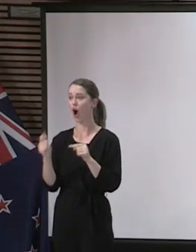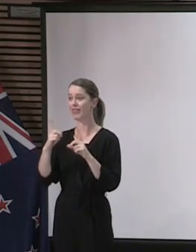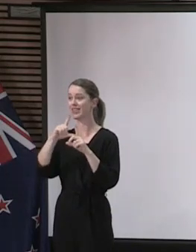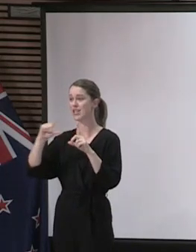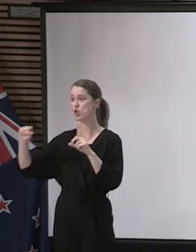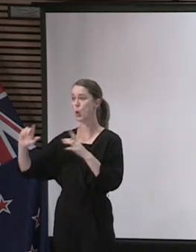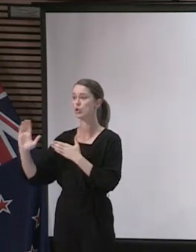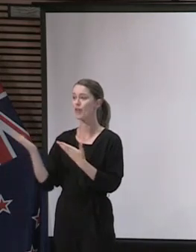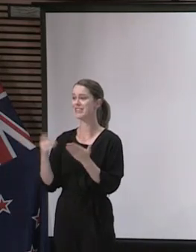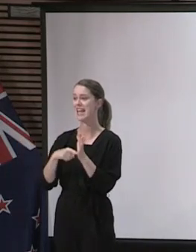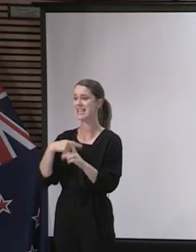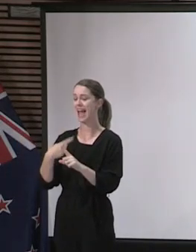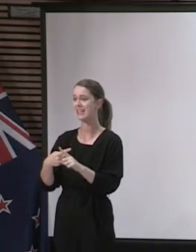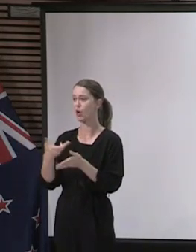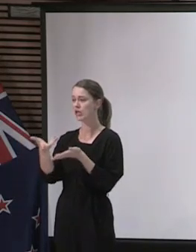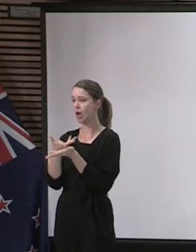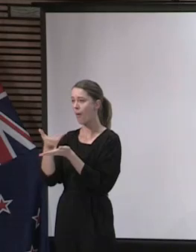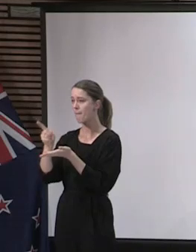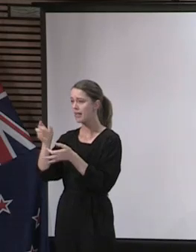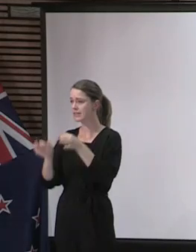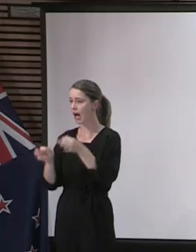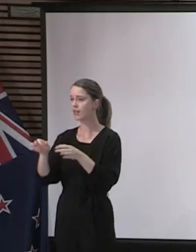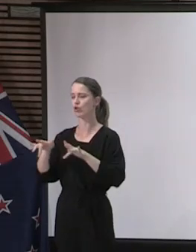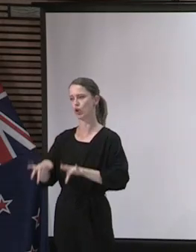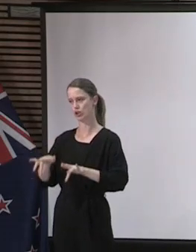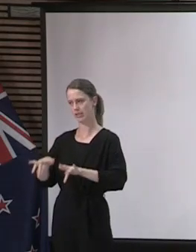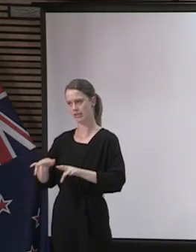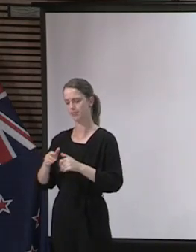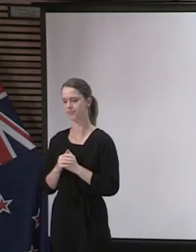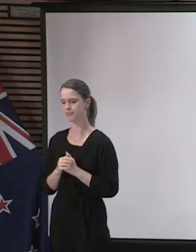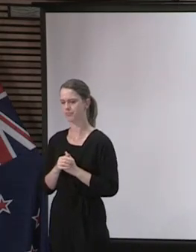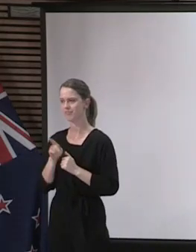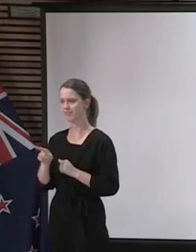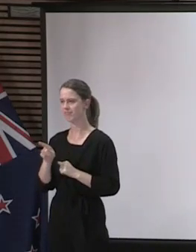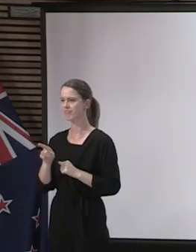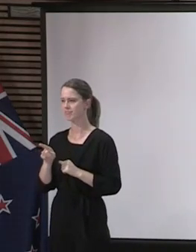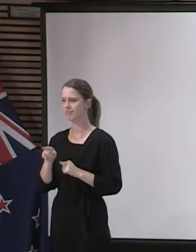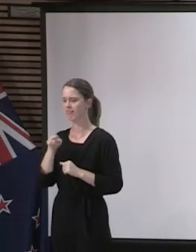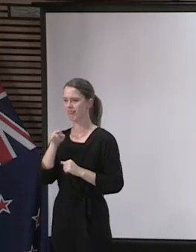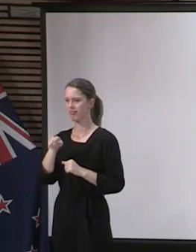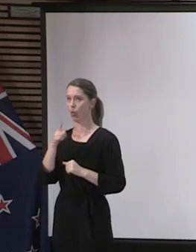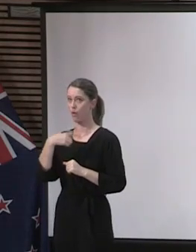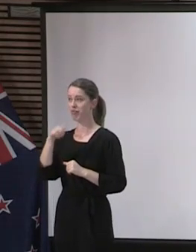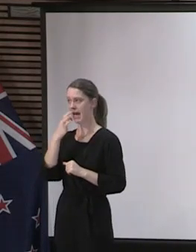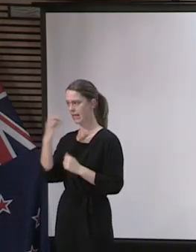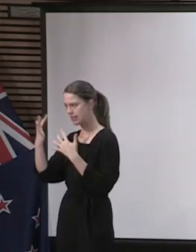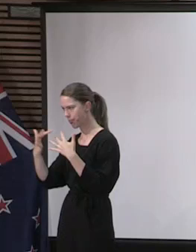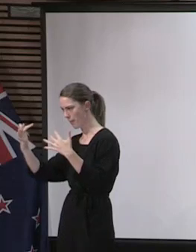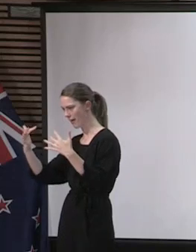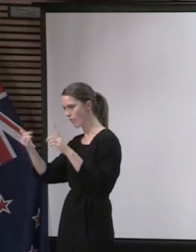PRIME MINISTER JACINDA ARDERN: Of course we have had the debate about digital services taxation. That is something that we consulted on. It is not something that we have